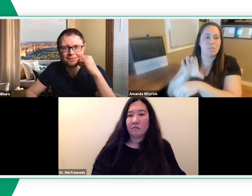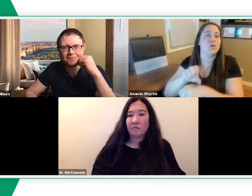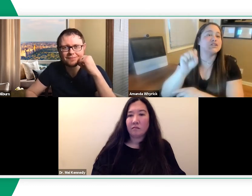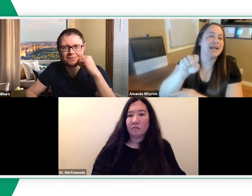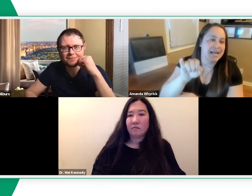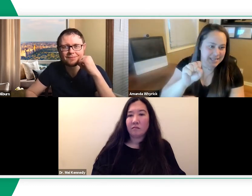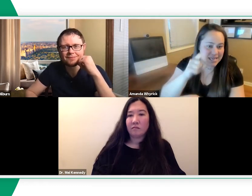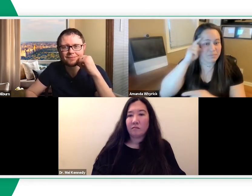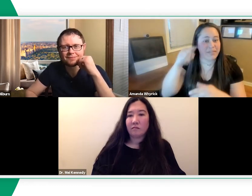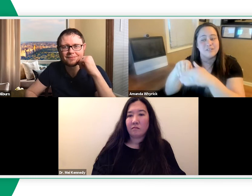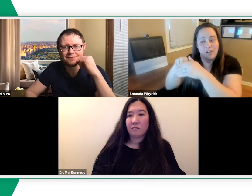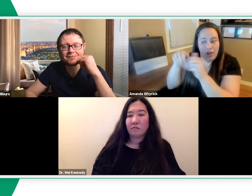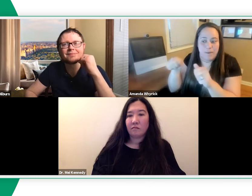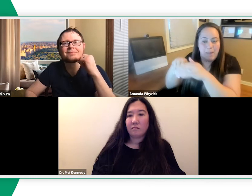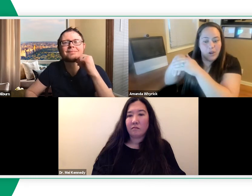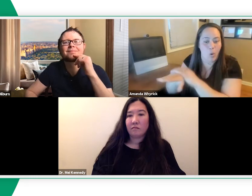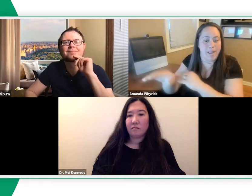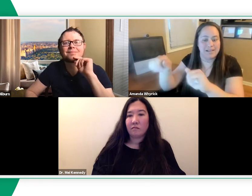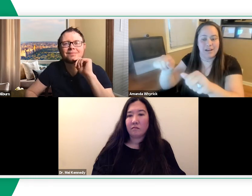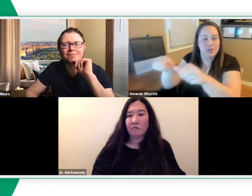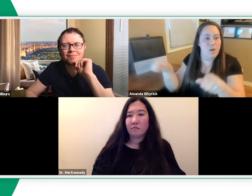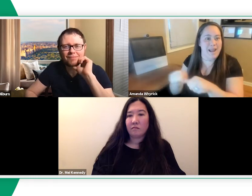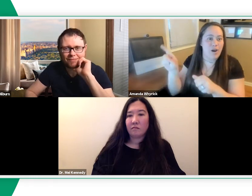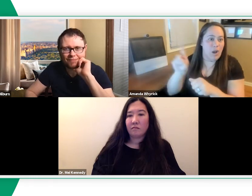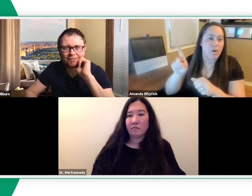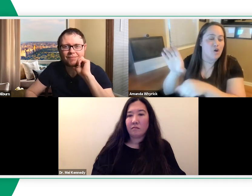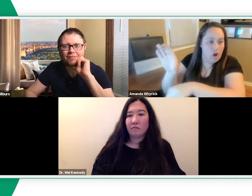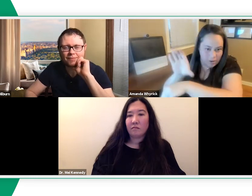computers!” Yes it is because they will be able to go in to an area where there are